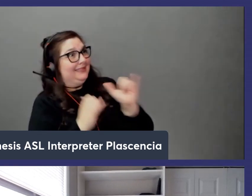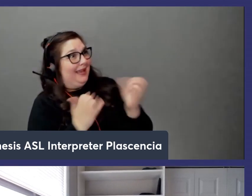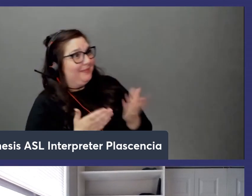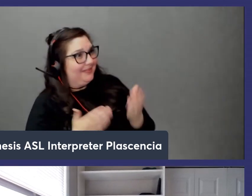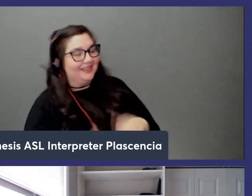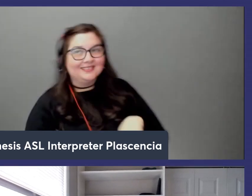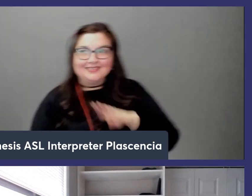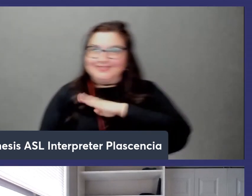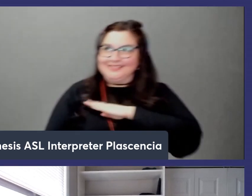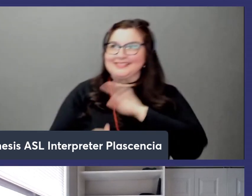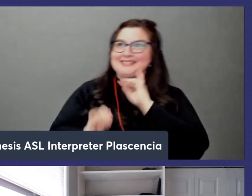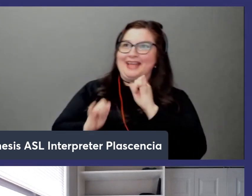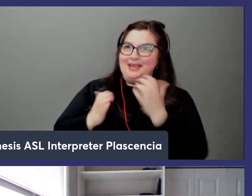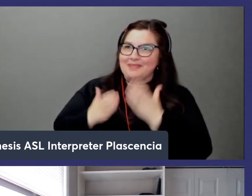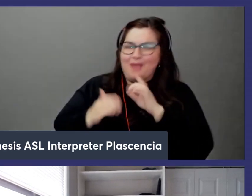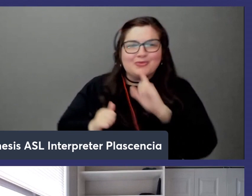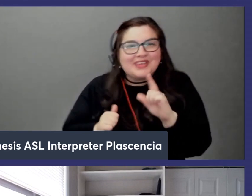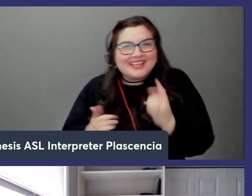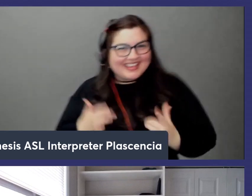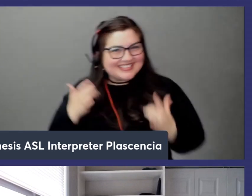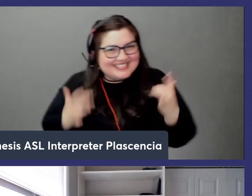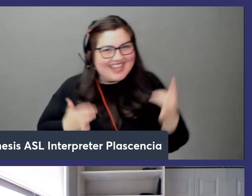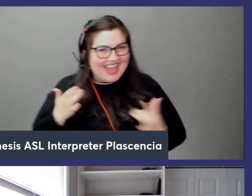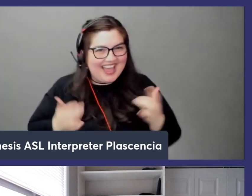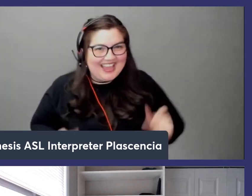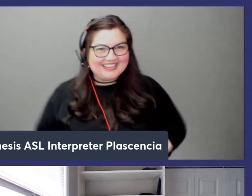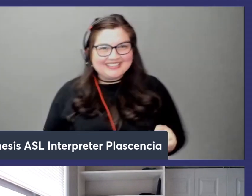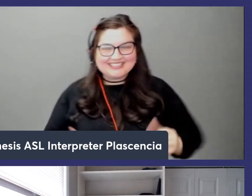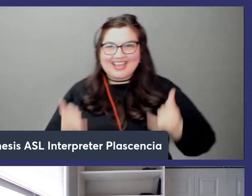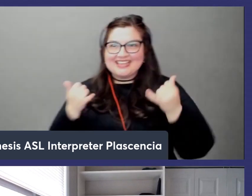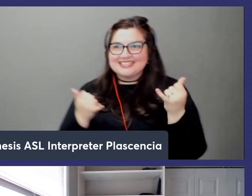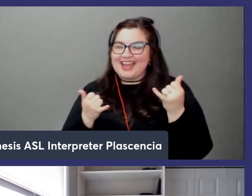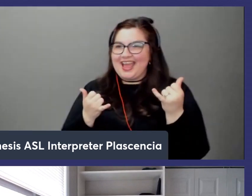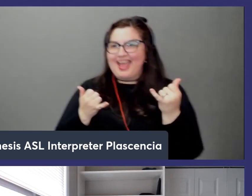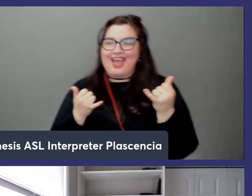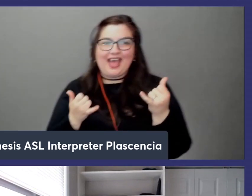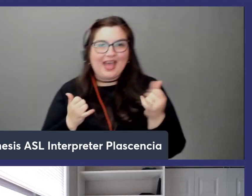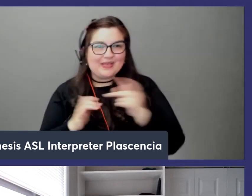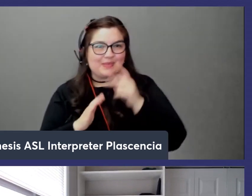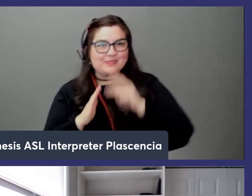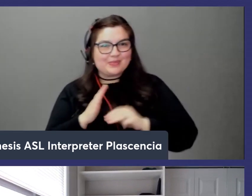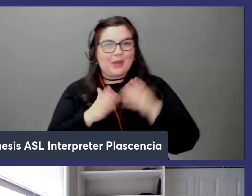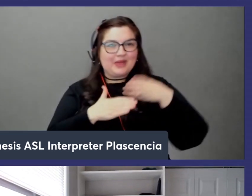I'm just as always excited. I want this program to end so I can actually just go ahead and start playing with it.